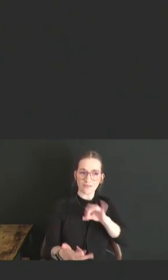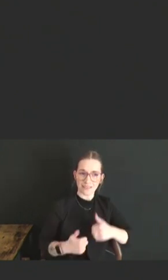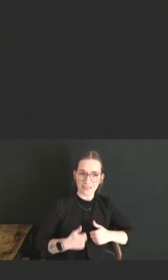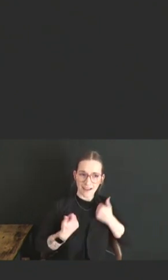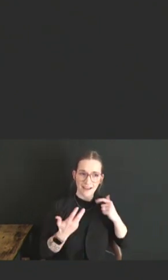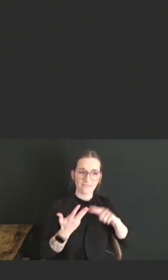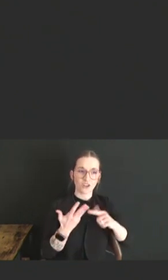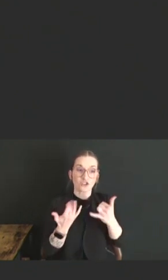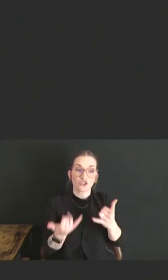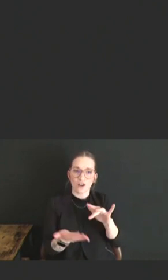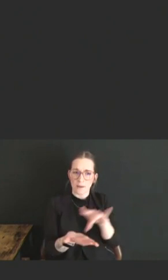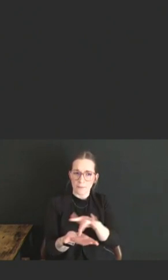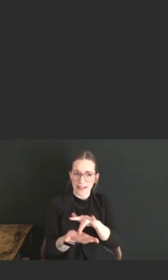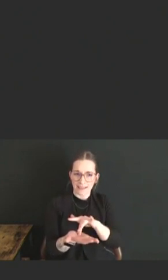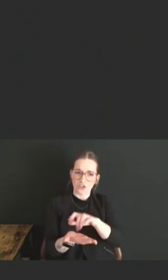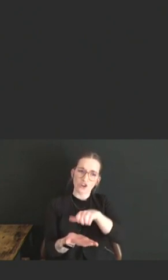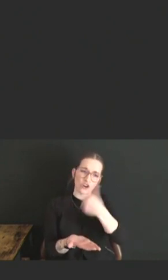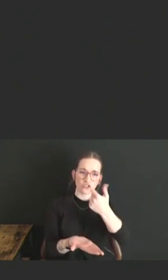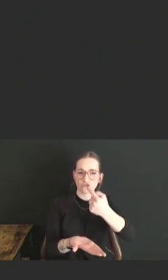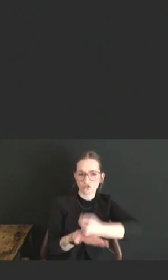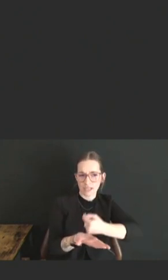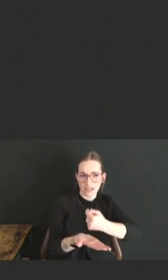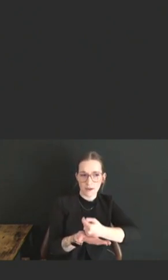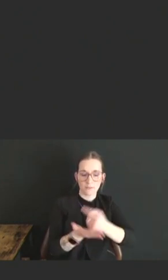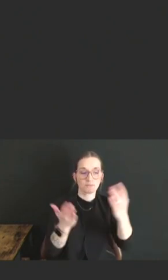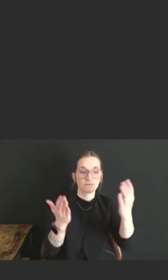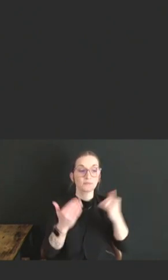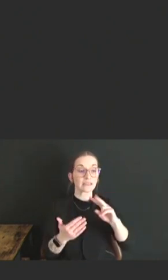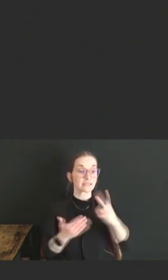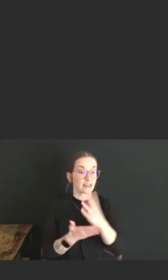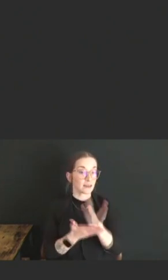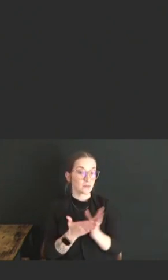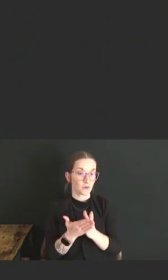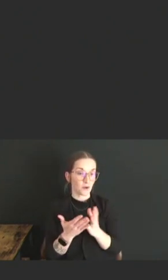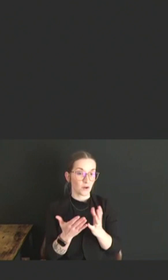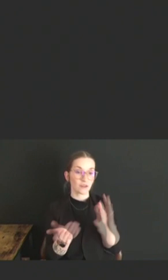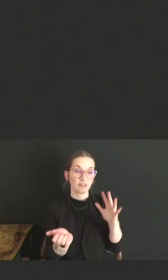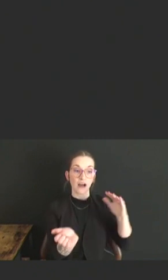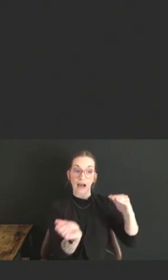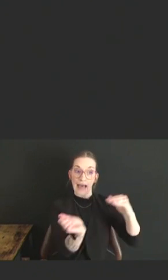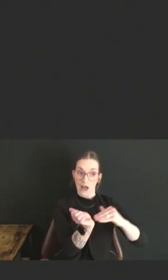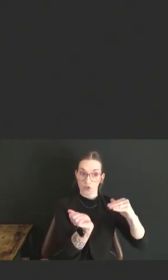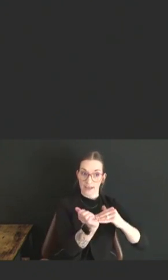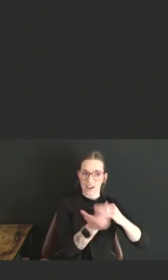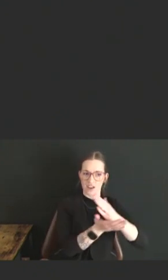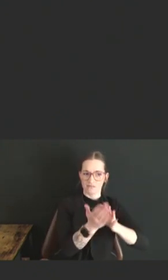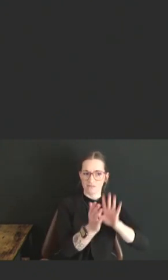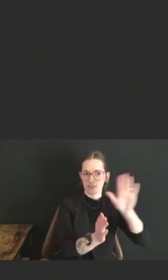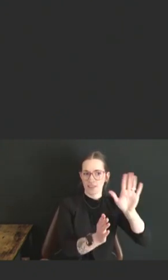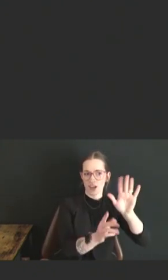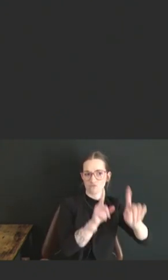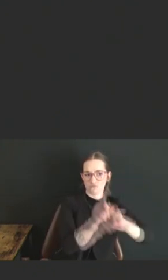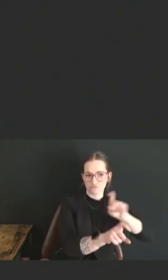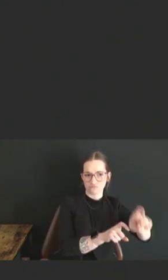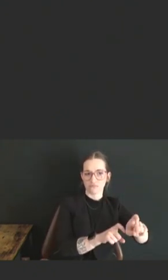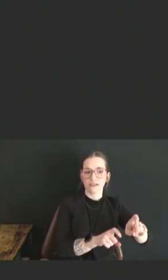part was the healthcare provider survey that reported cardiac health and functional status,